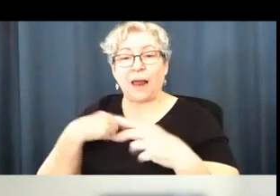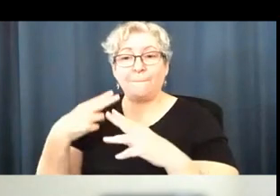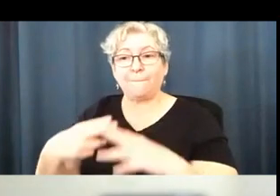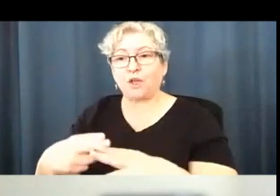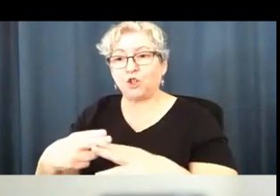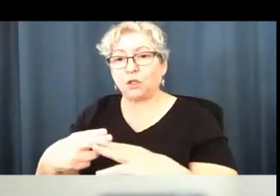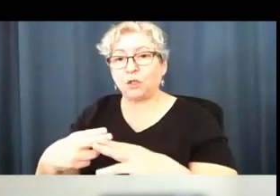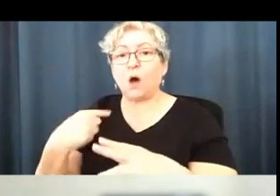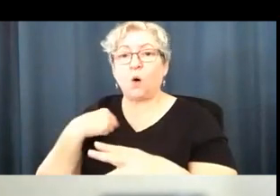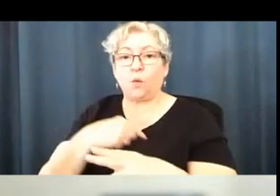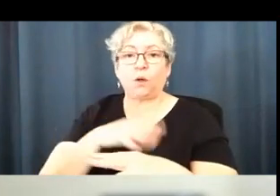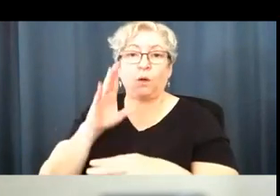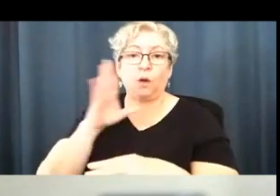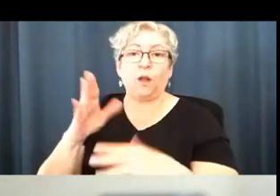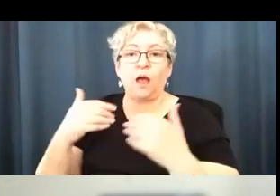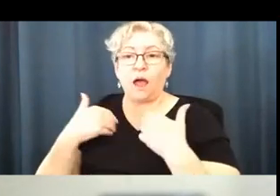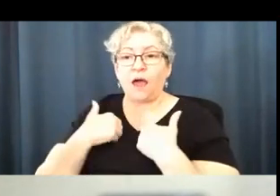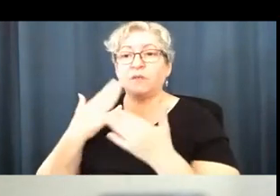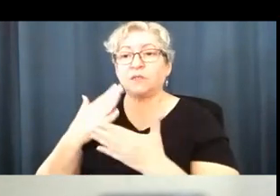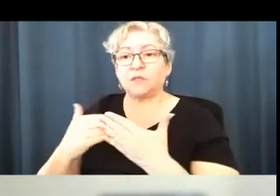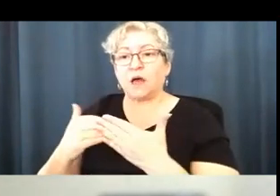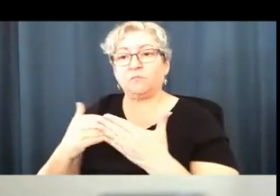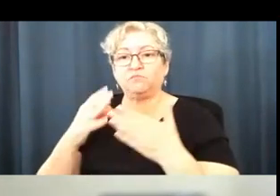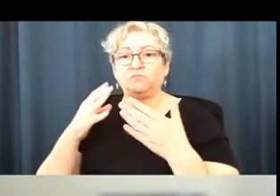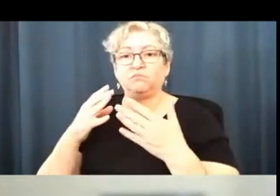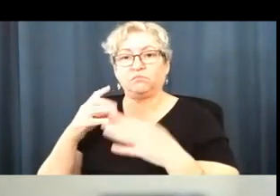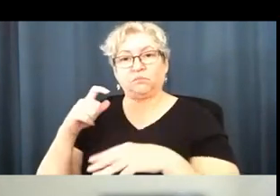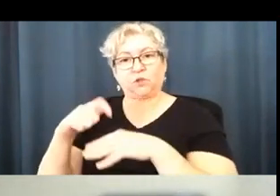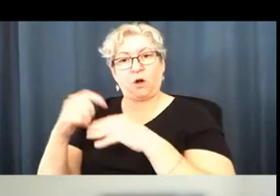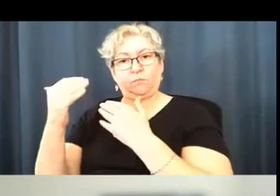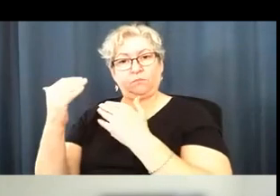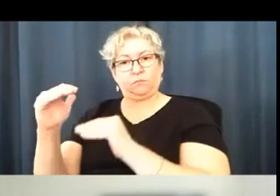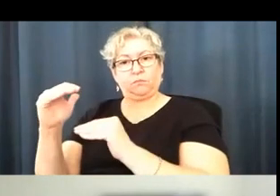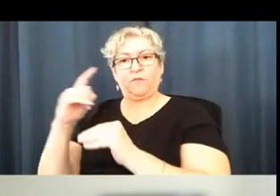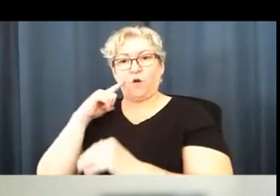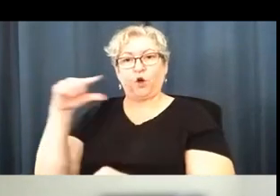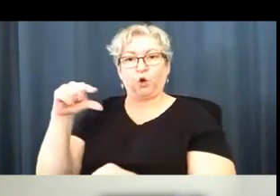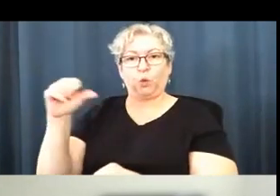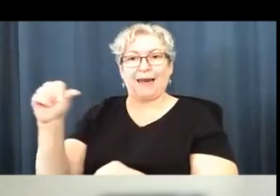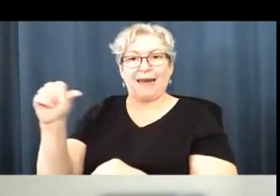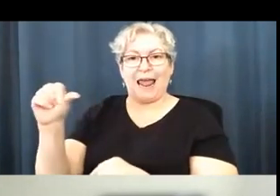we will be having some dedicated sessions for Q and A where there won't be an agenda,